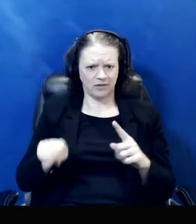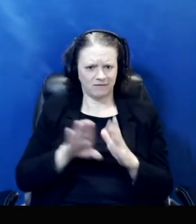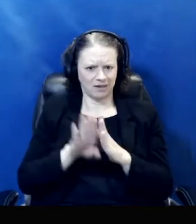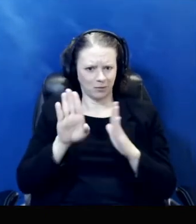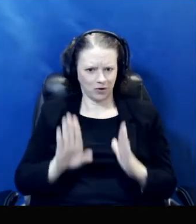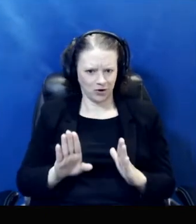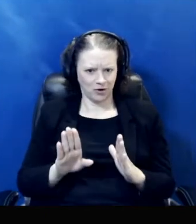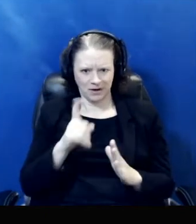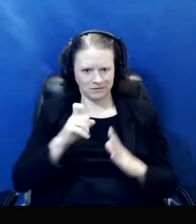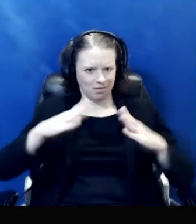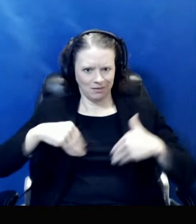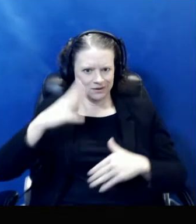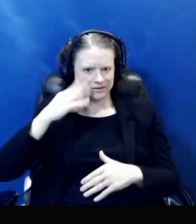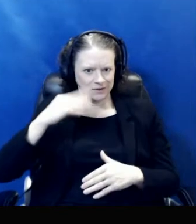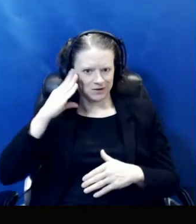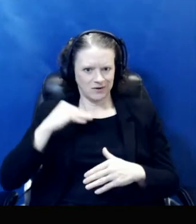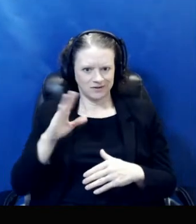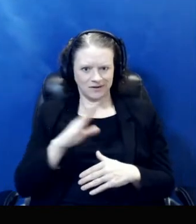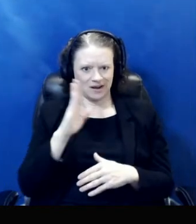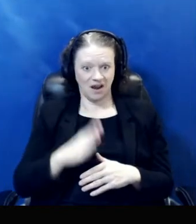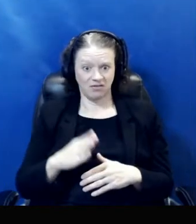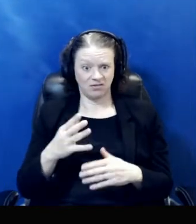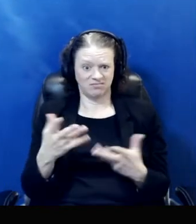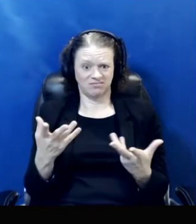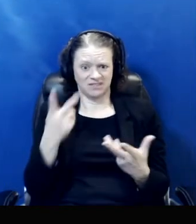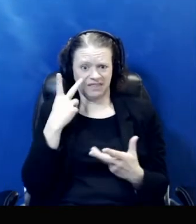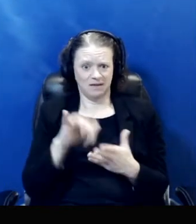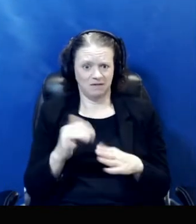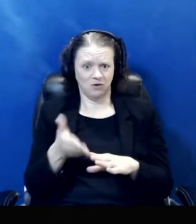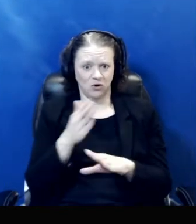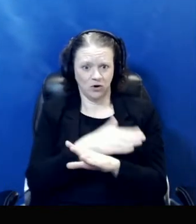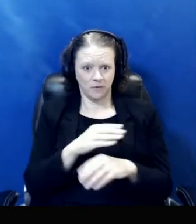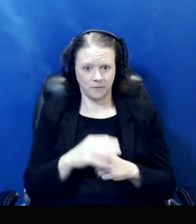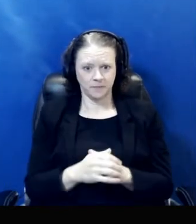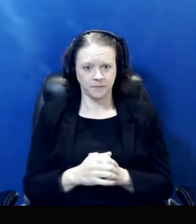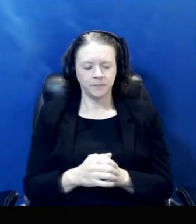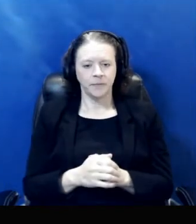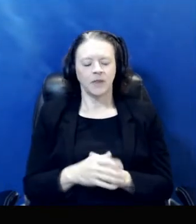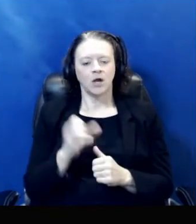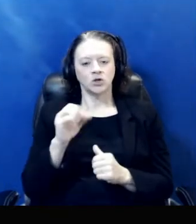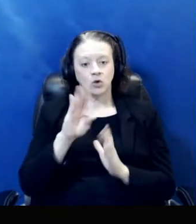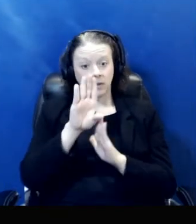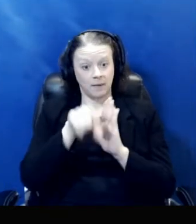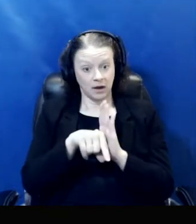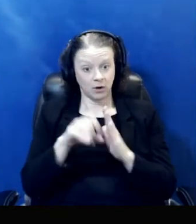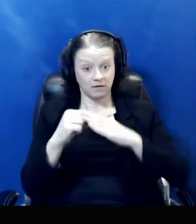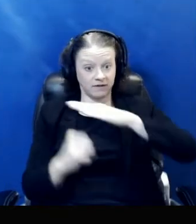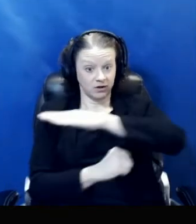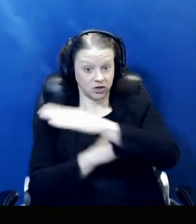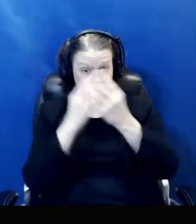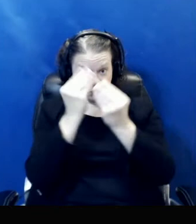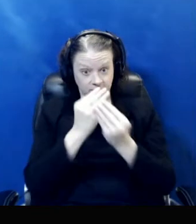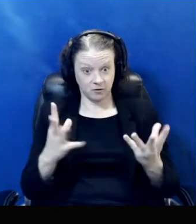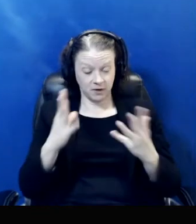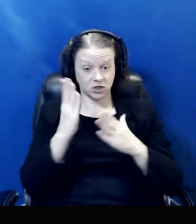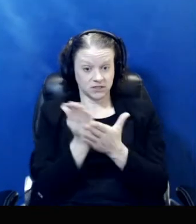for those that are newer to screen narration implementation. So, the Background and Foundational Information section in this XAG